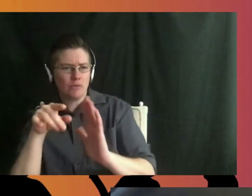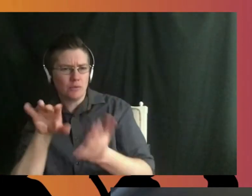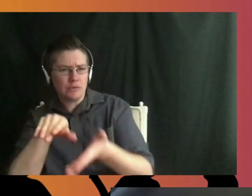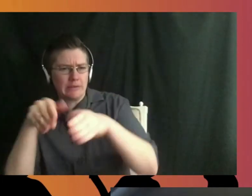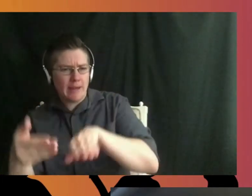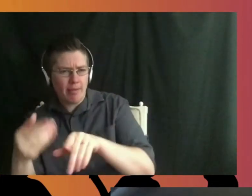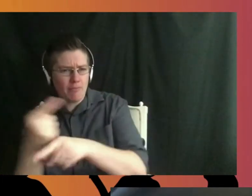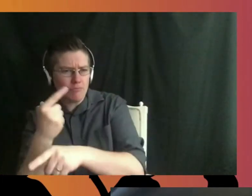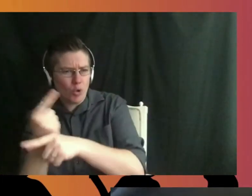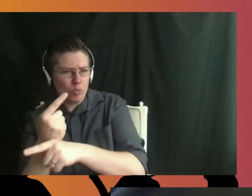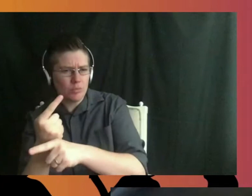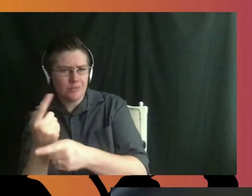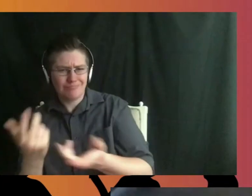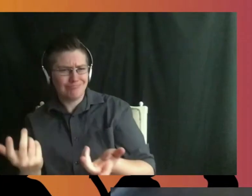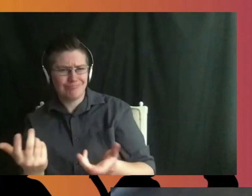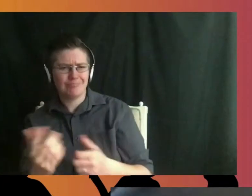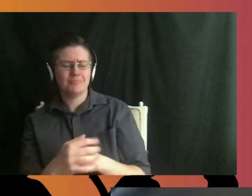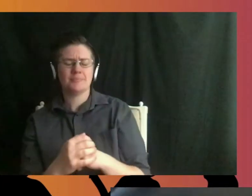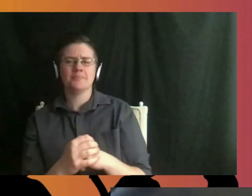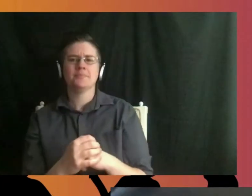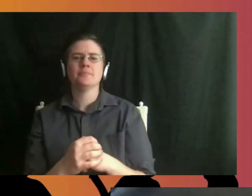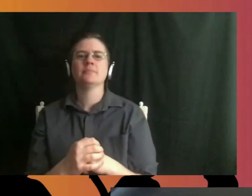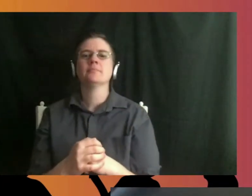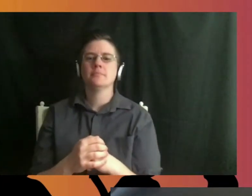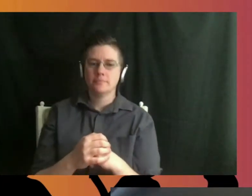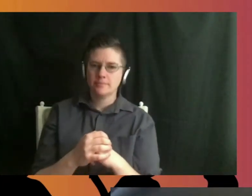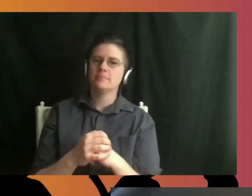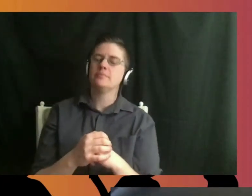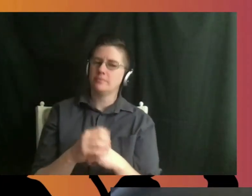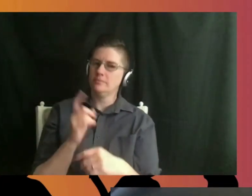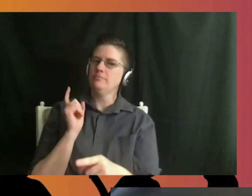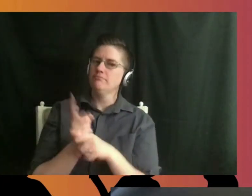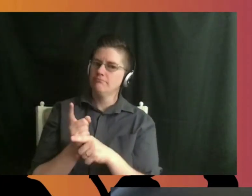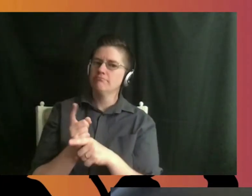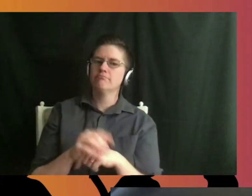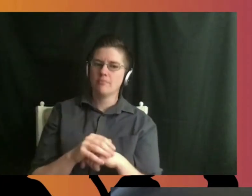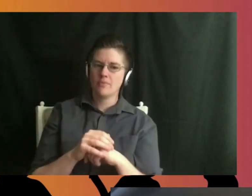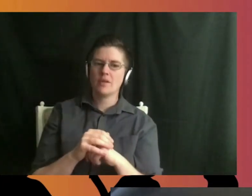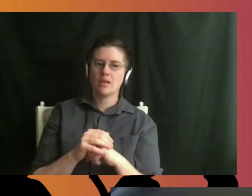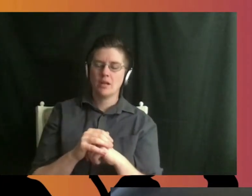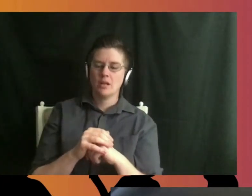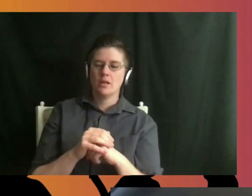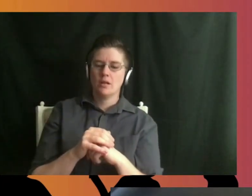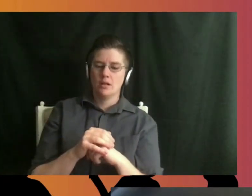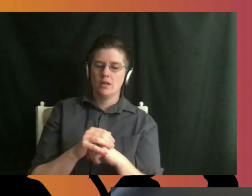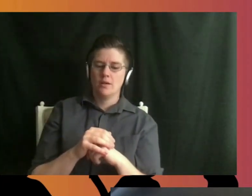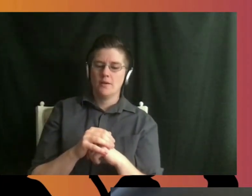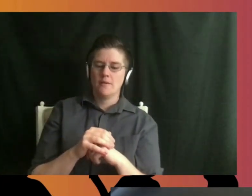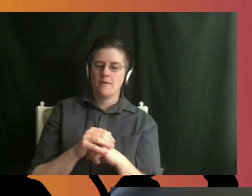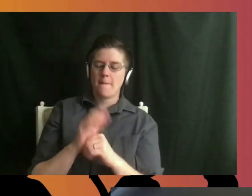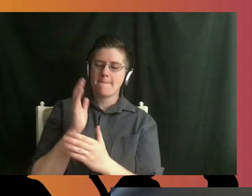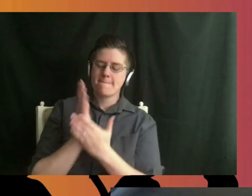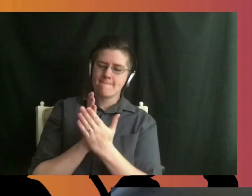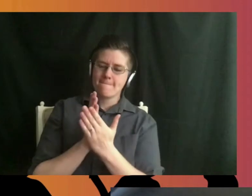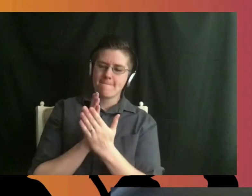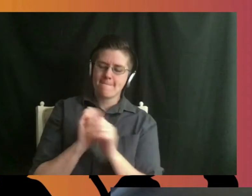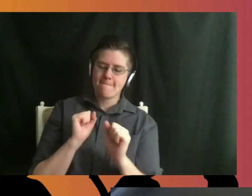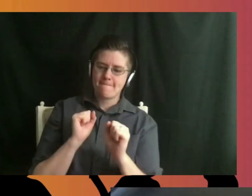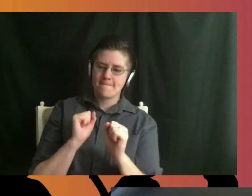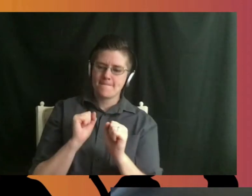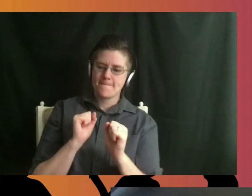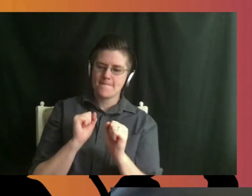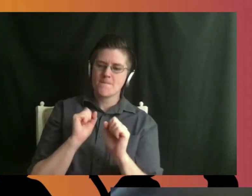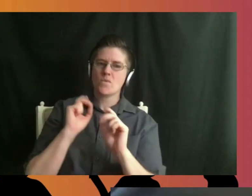yeah uh some folks um folks also have to really understand